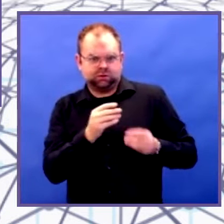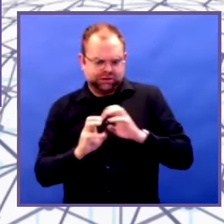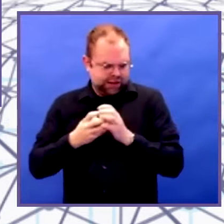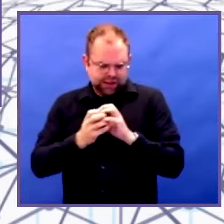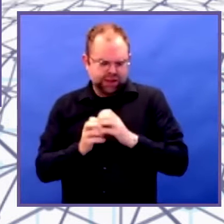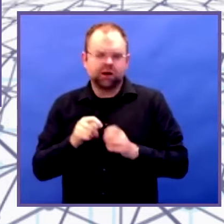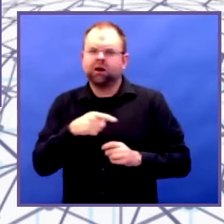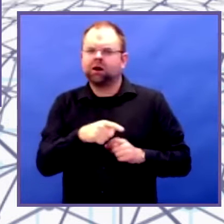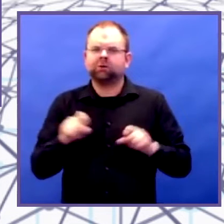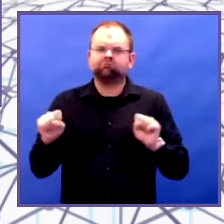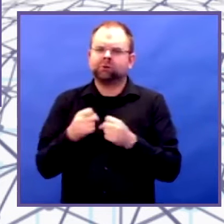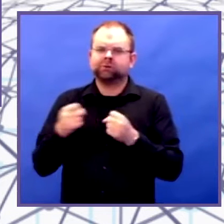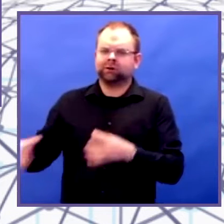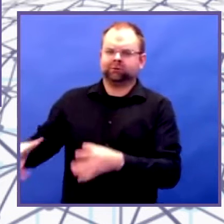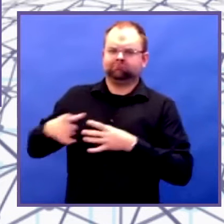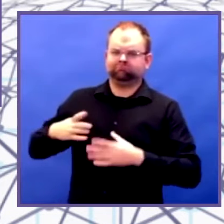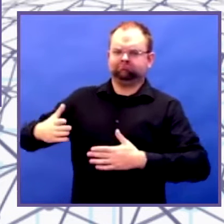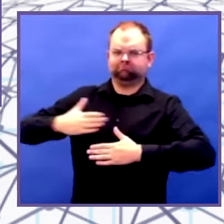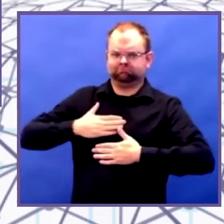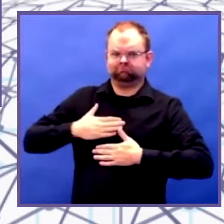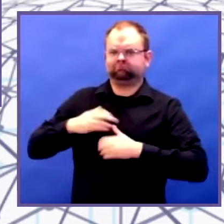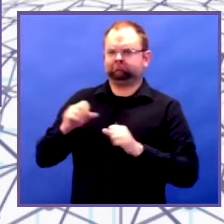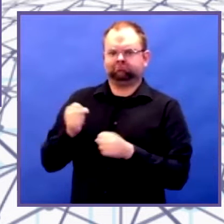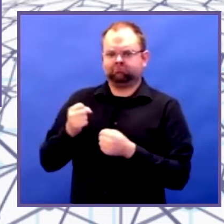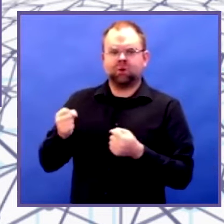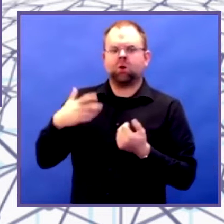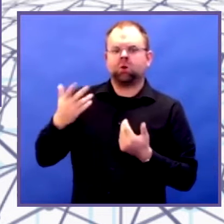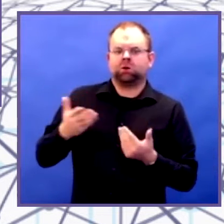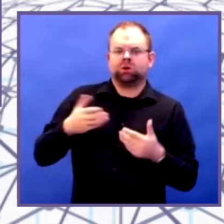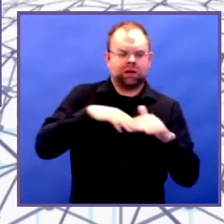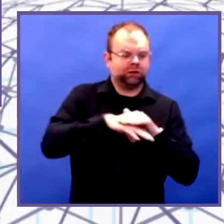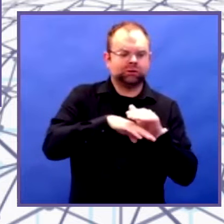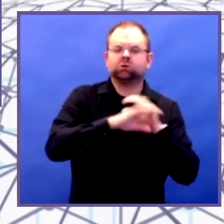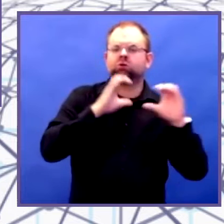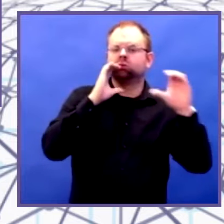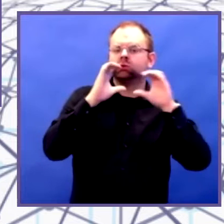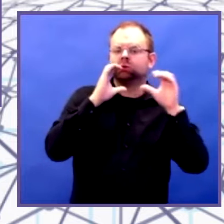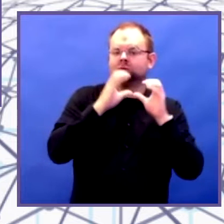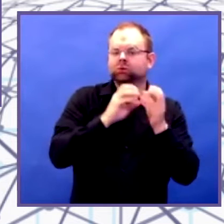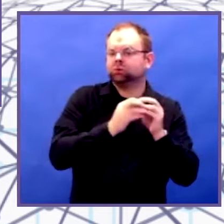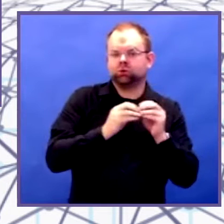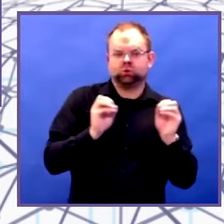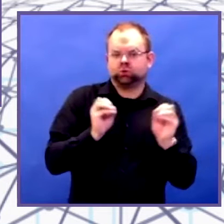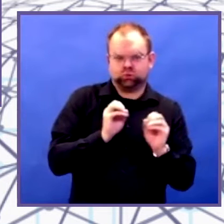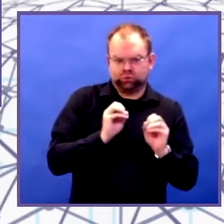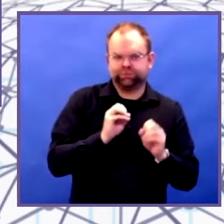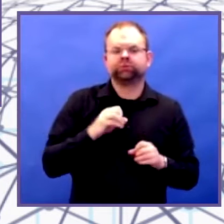forward 30 OD years and I'm still on that journey.